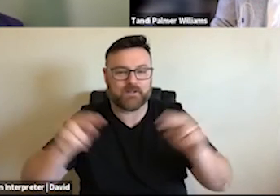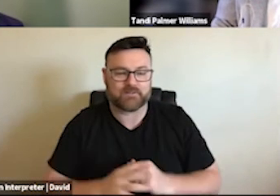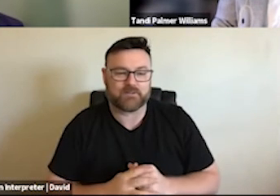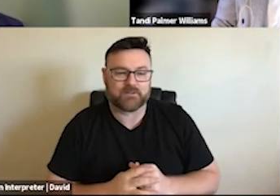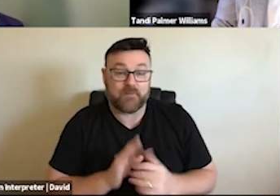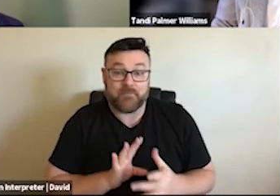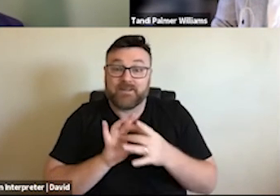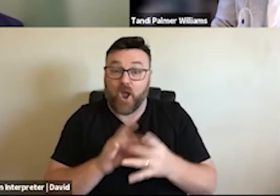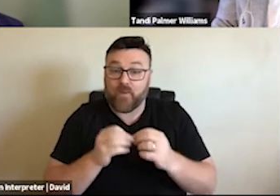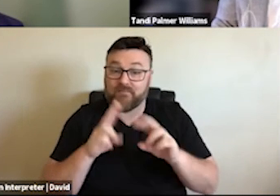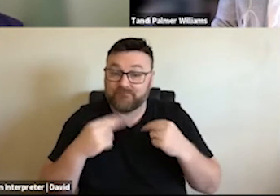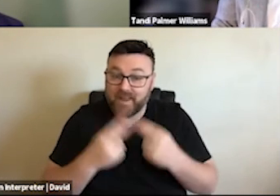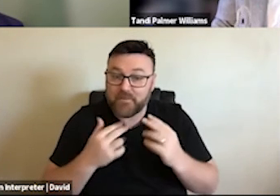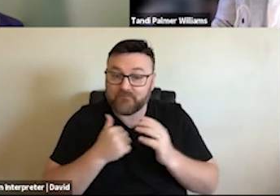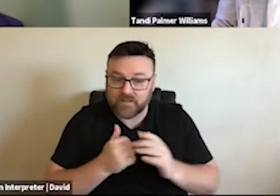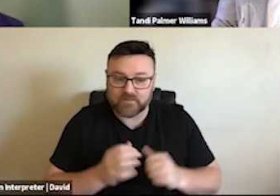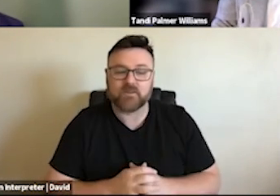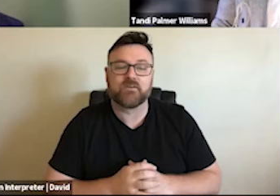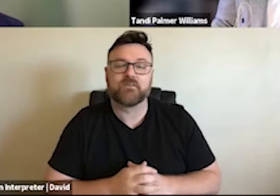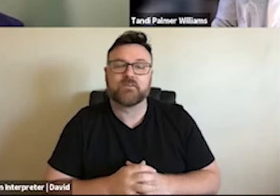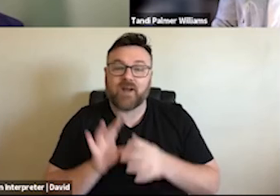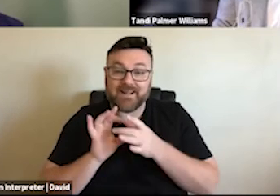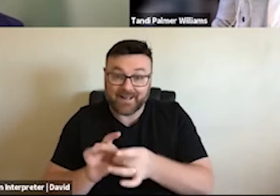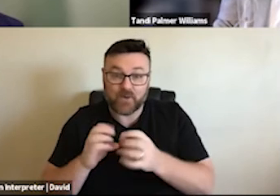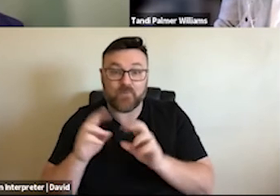or colleagues, or they are connecting online with family friends are tuning in from elsewhere.